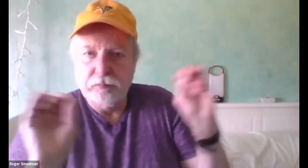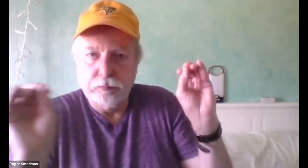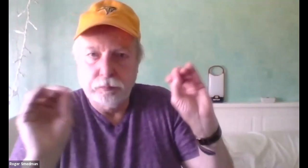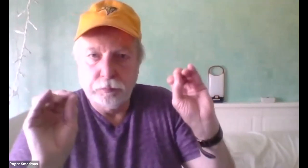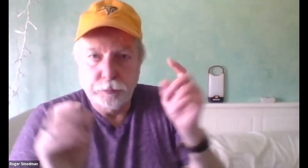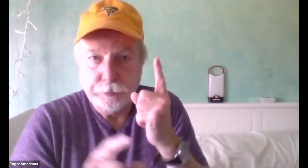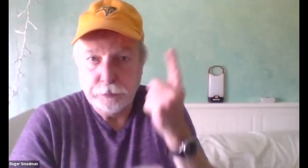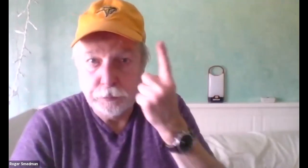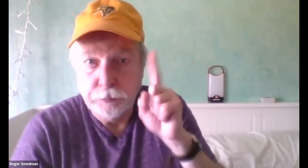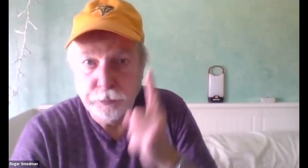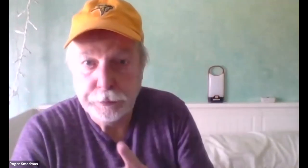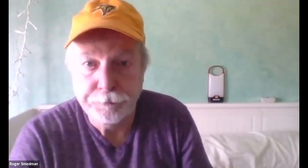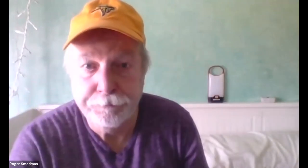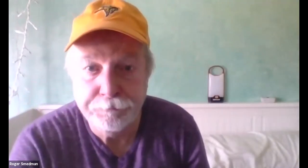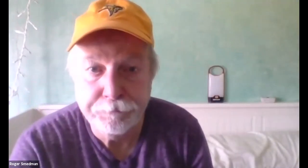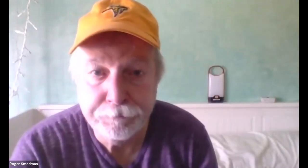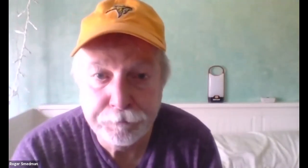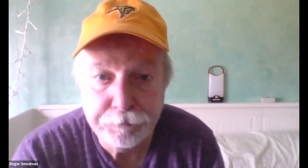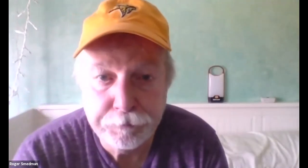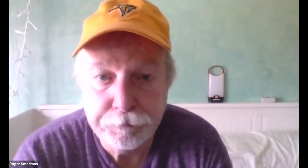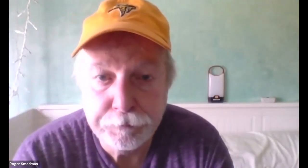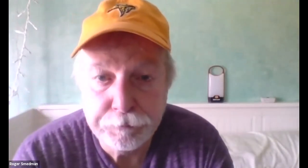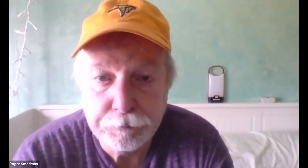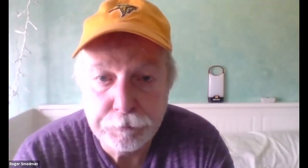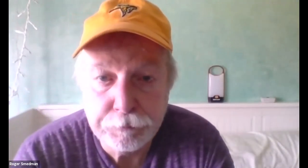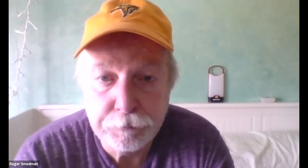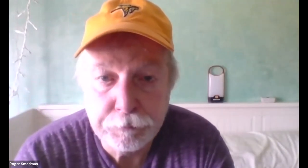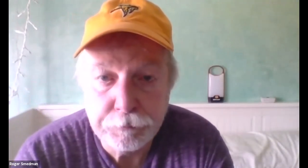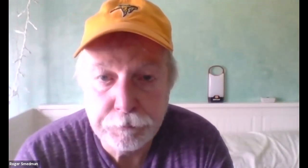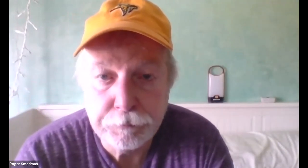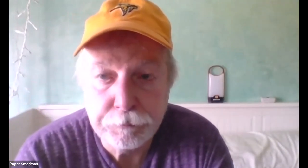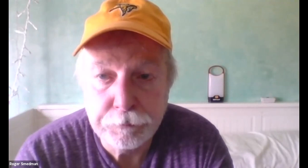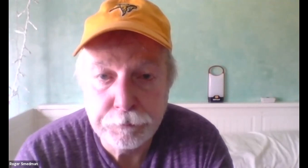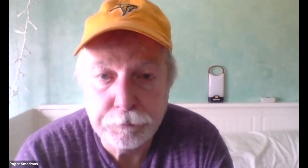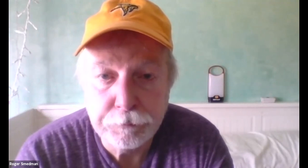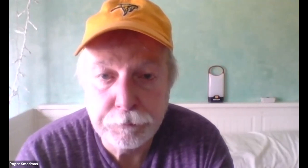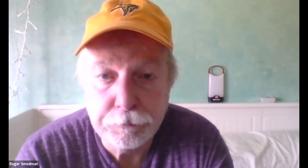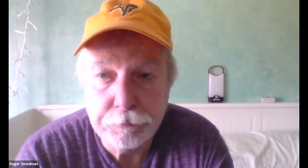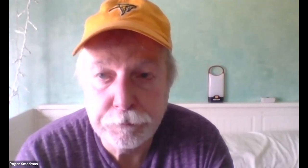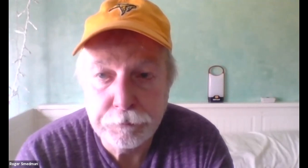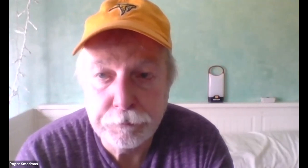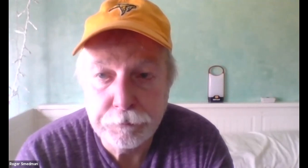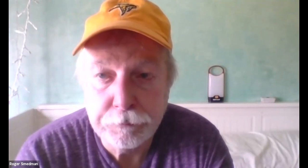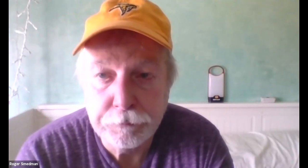And then there's a sequence of numbers, I'm wondering once you go in, it's already ready, I don't have to fill in